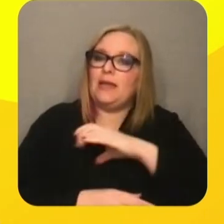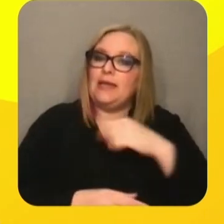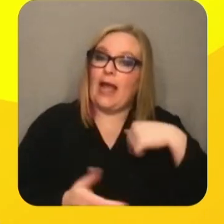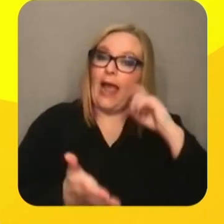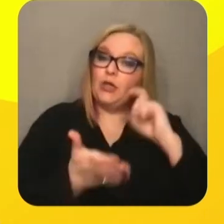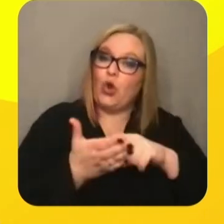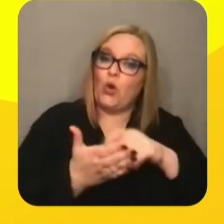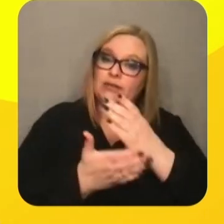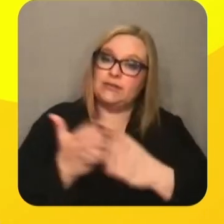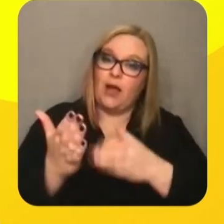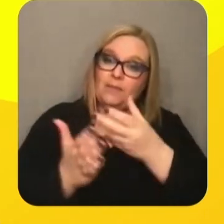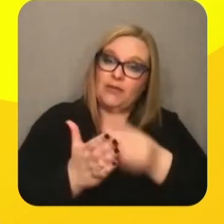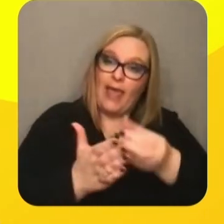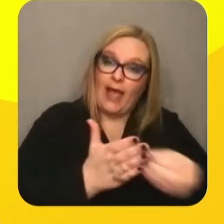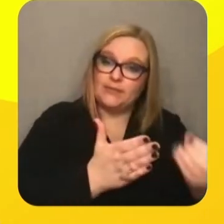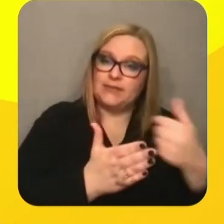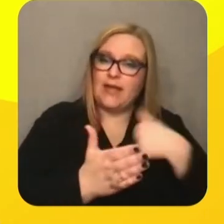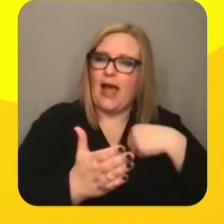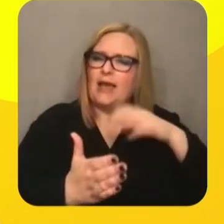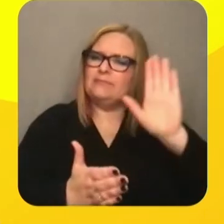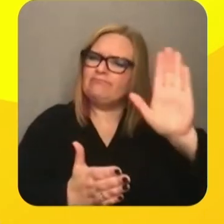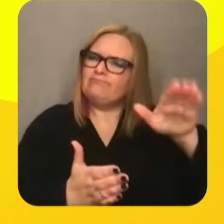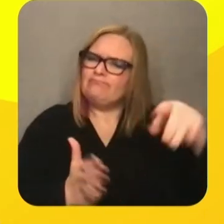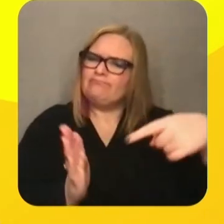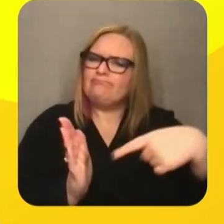And that was really exciting and thrilling and scary.